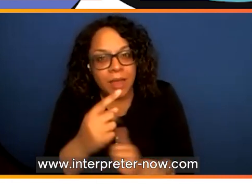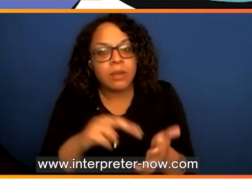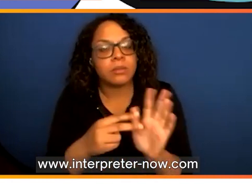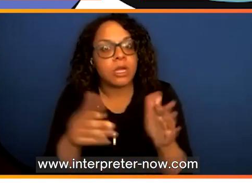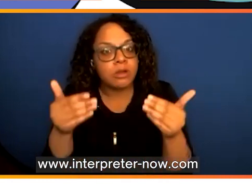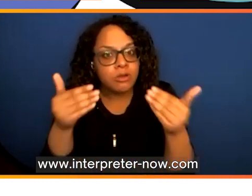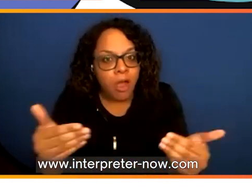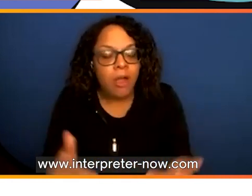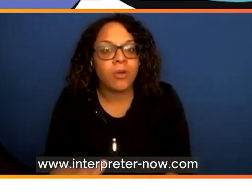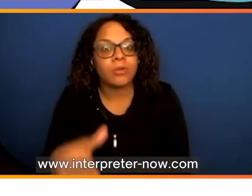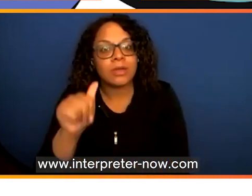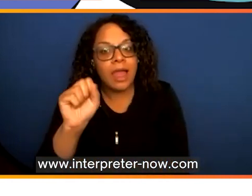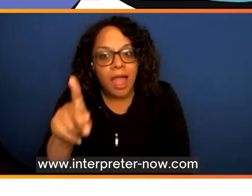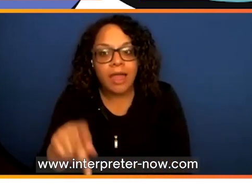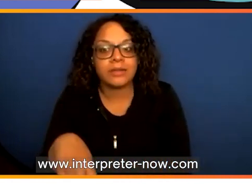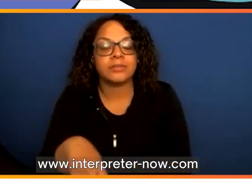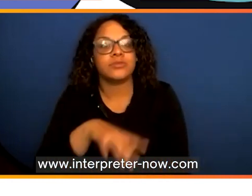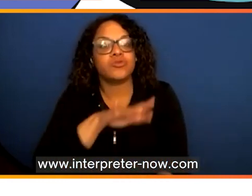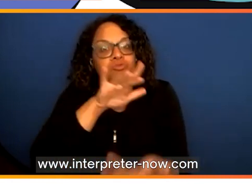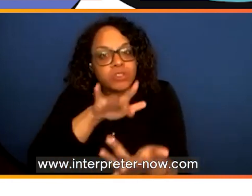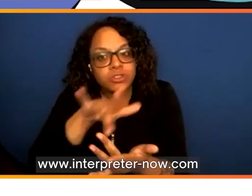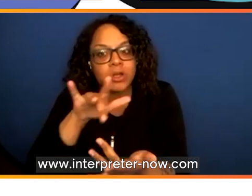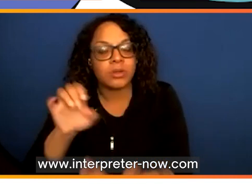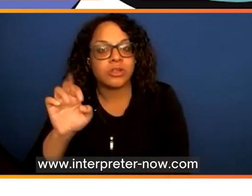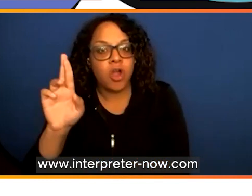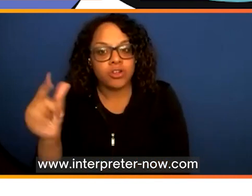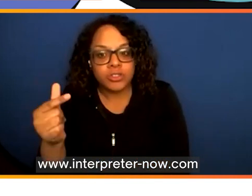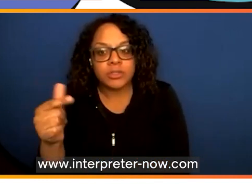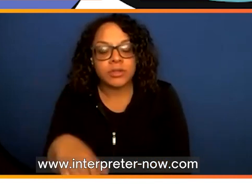So the Women at AWS, show up and just listen to what they're talking about. It doesn't